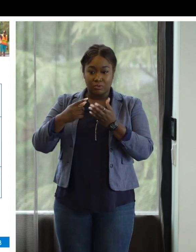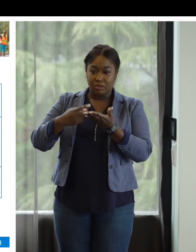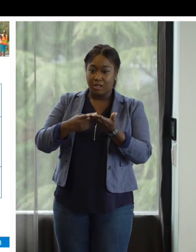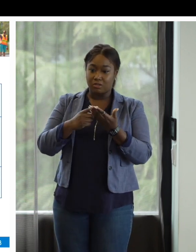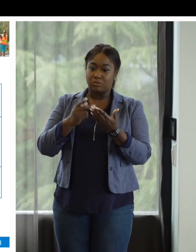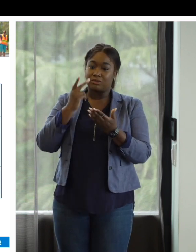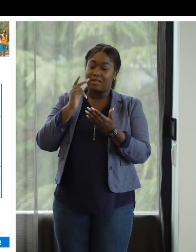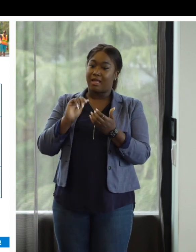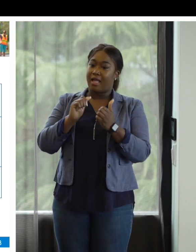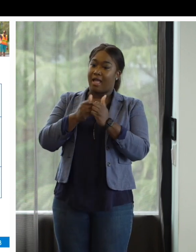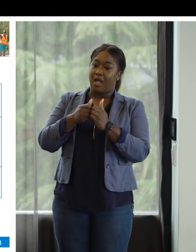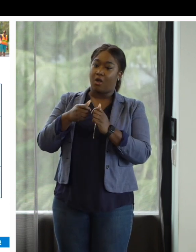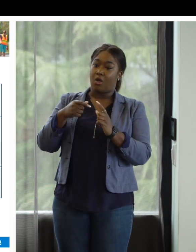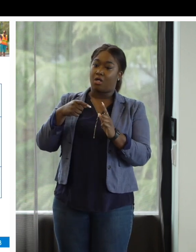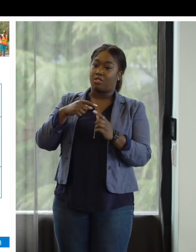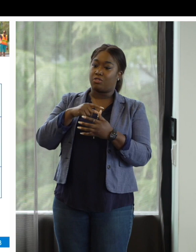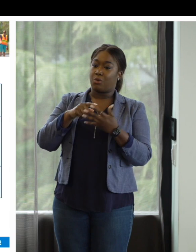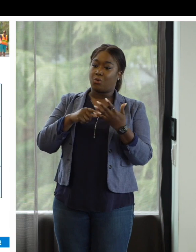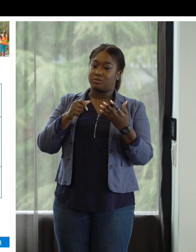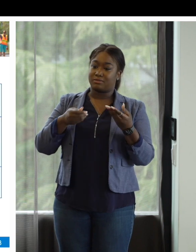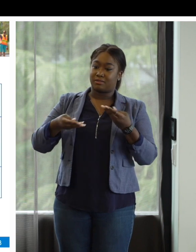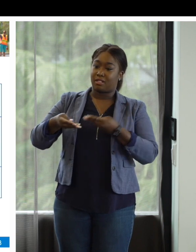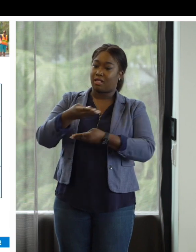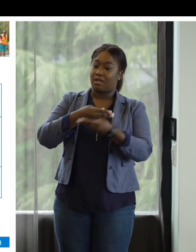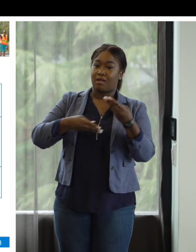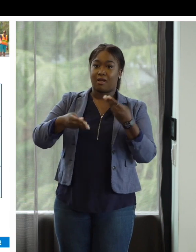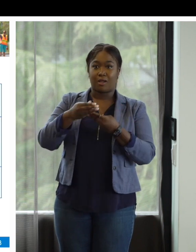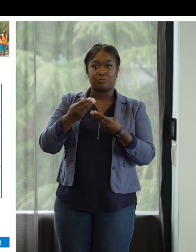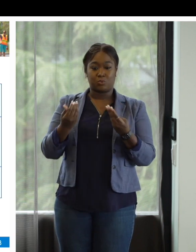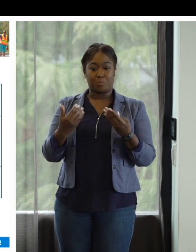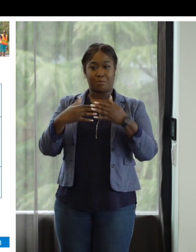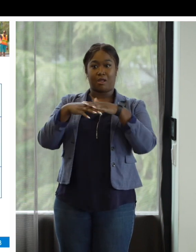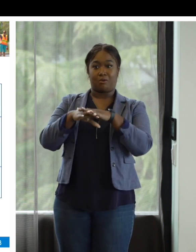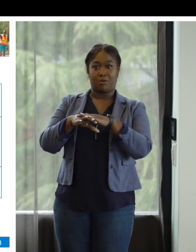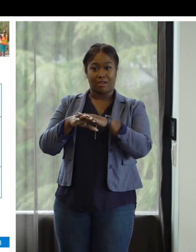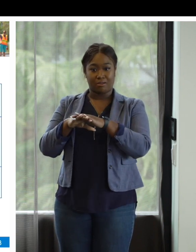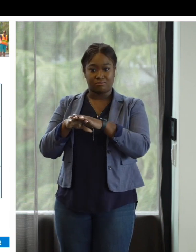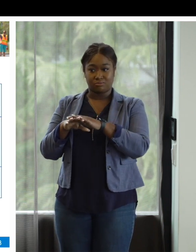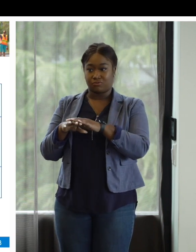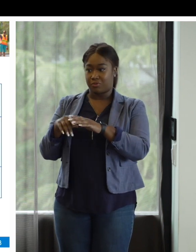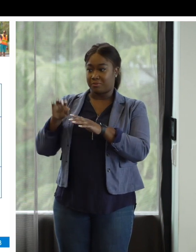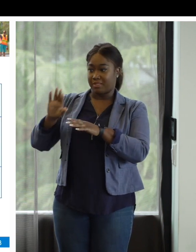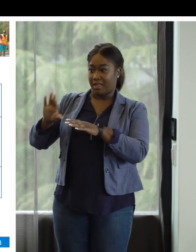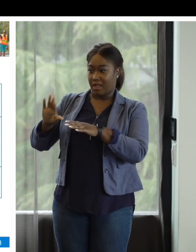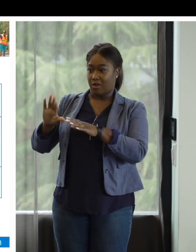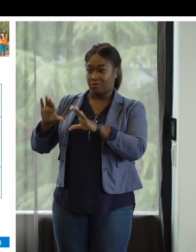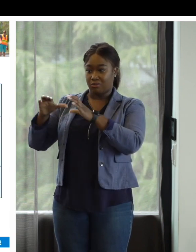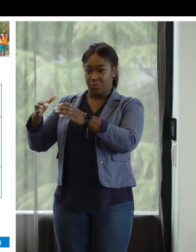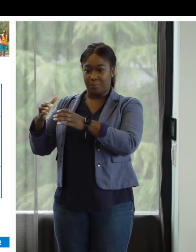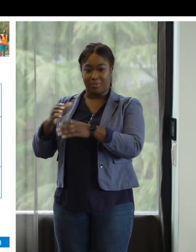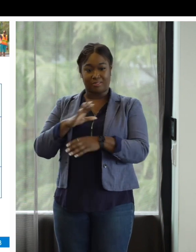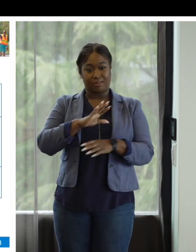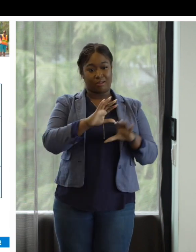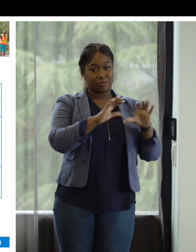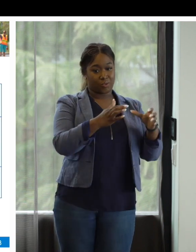can be migration to a single or at least transformation